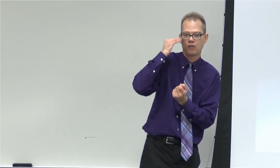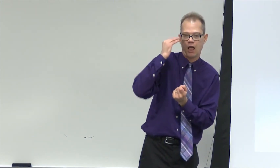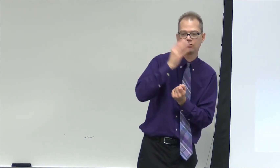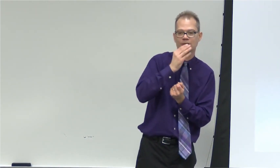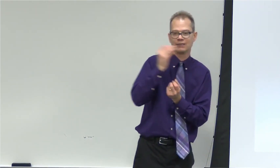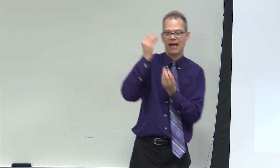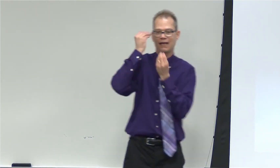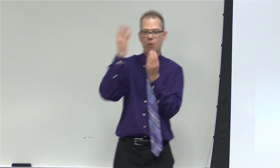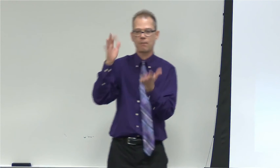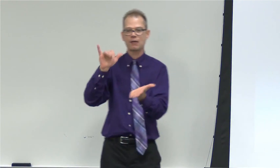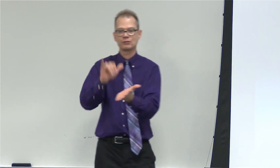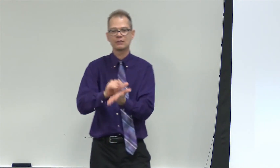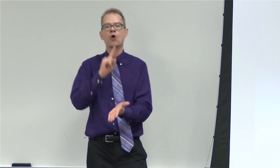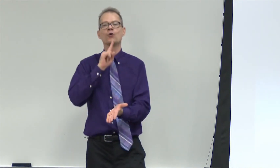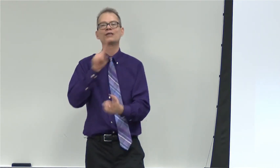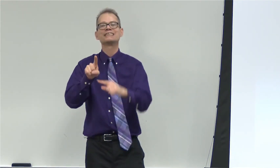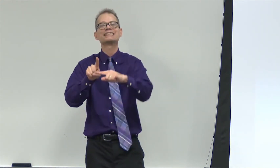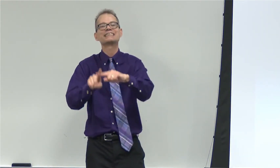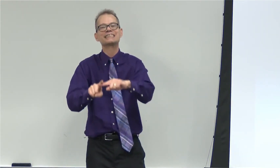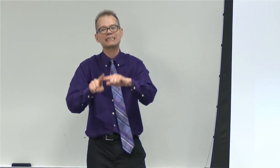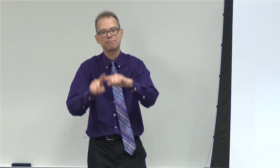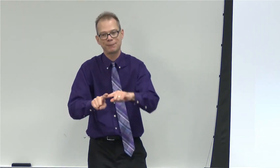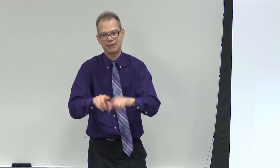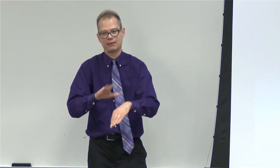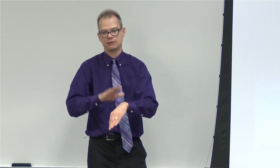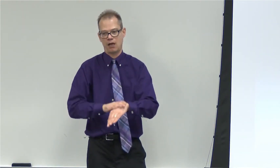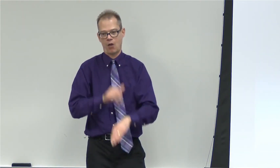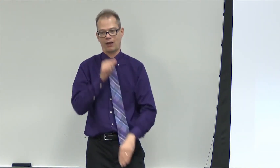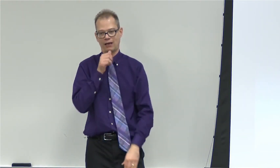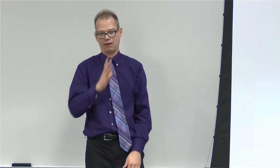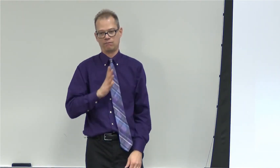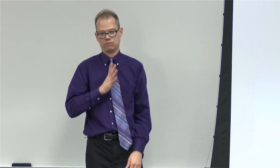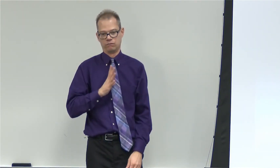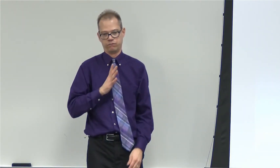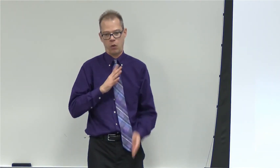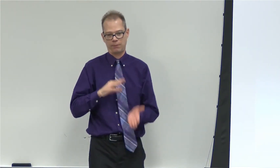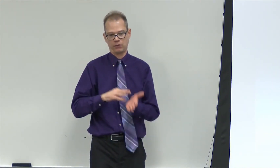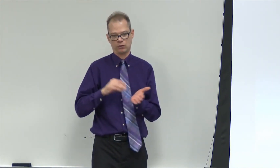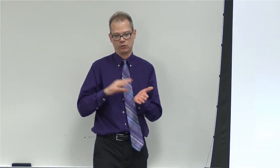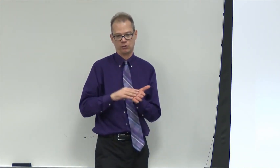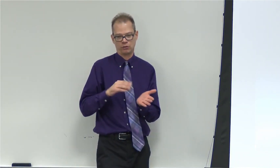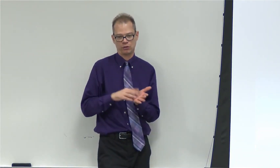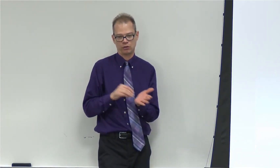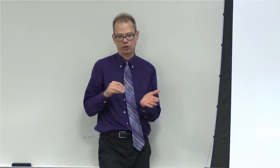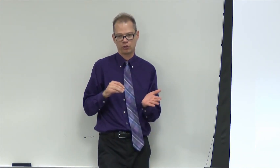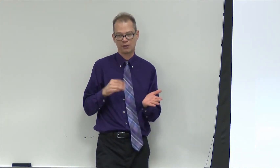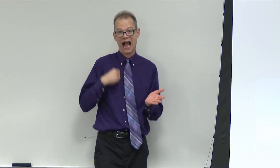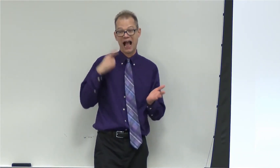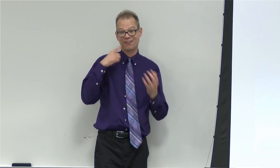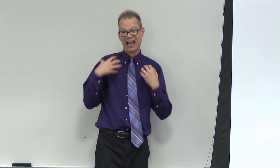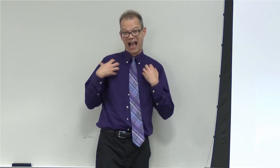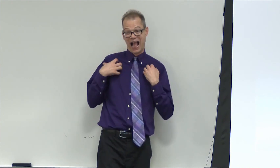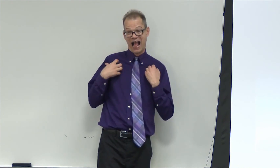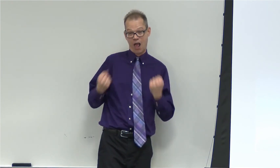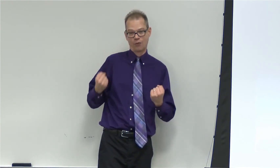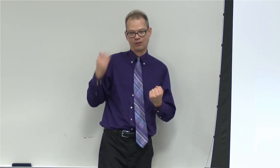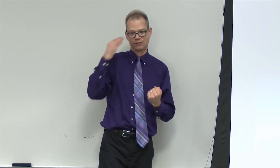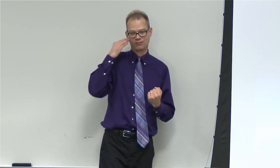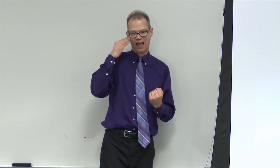It seems to be a specific type of knowledge that depends on informal learning.